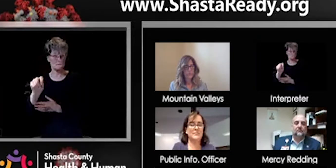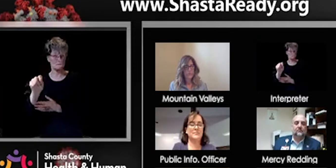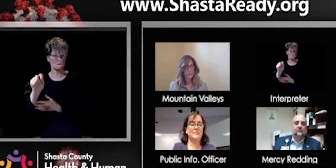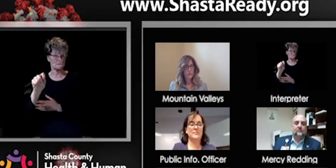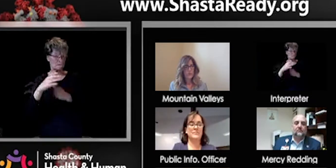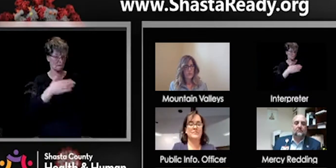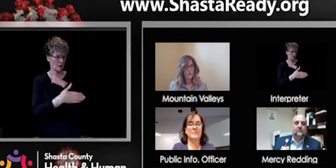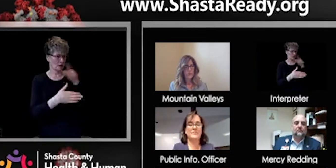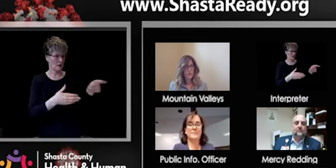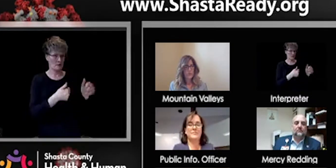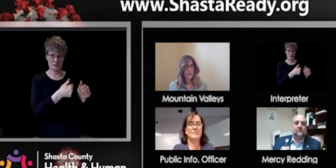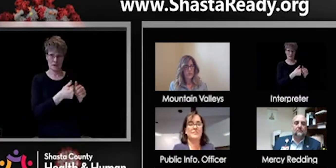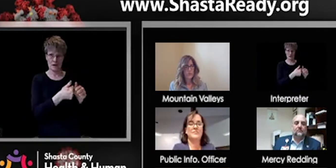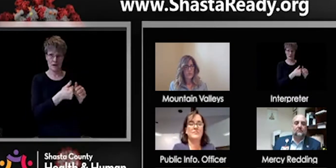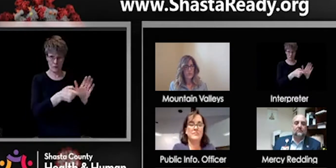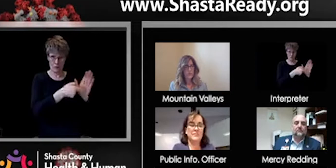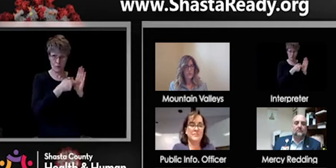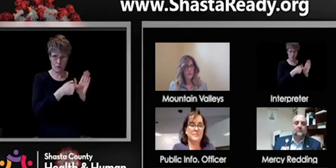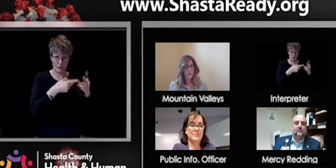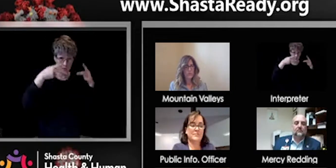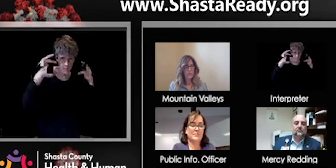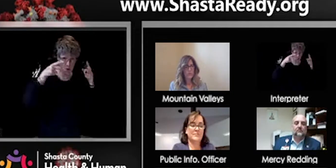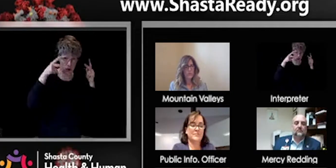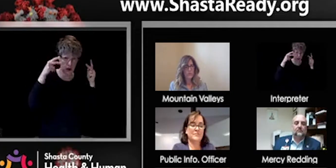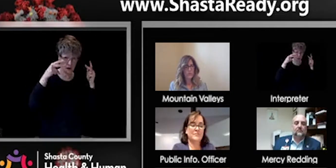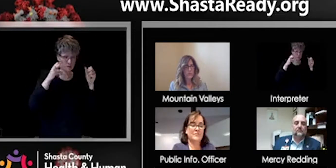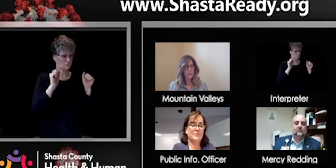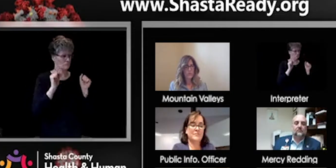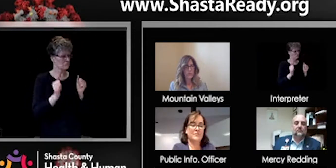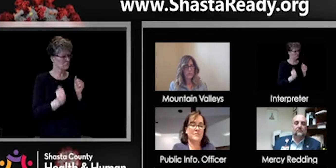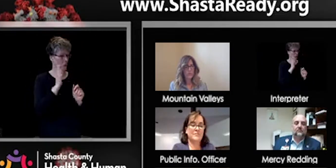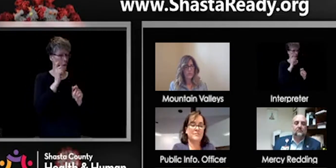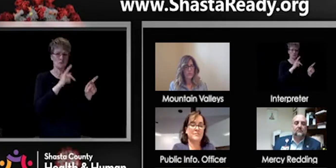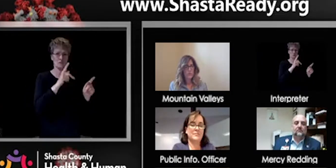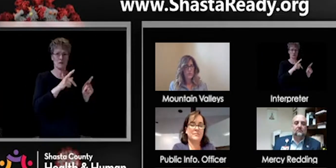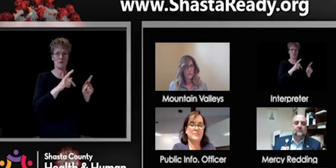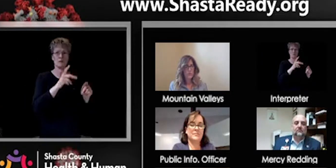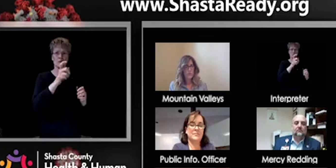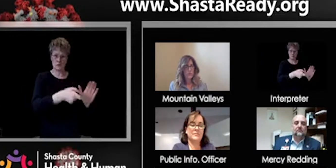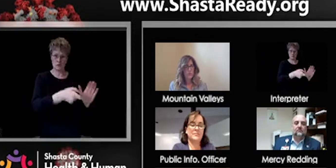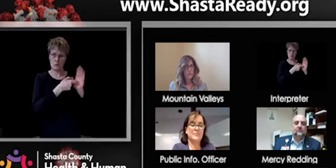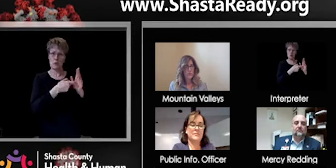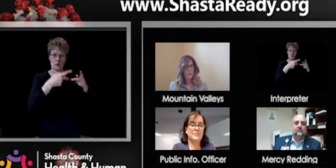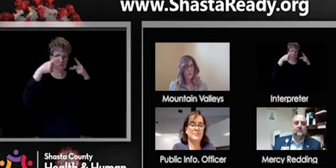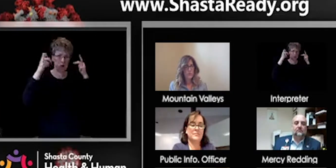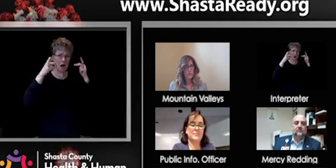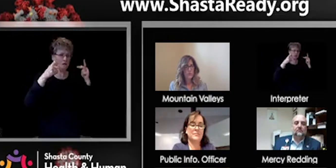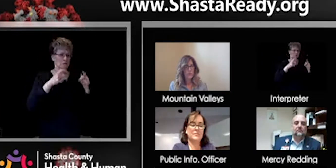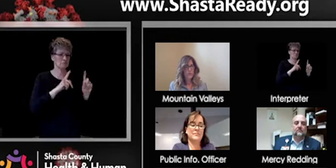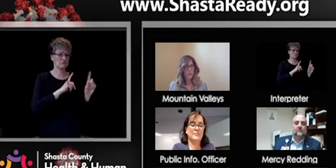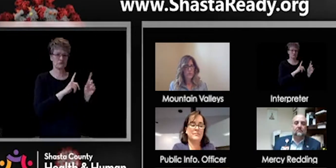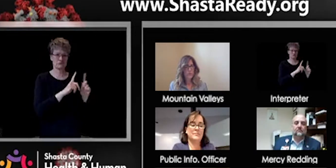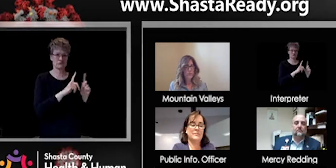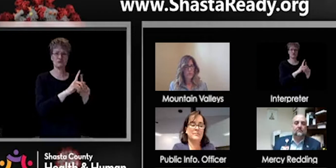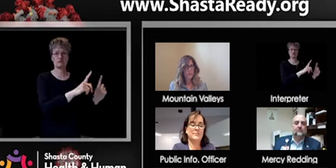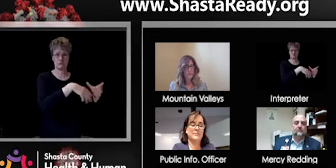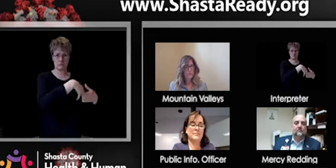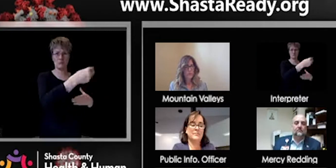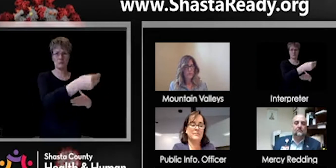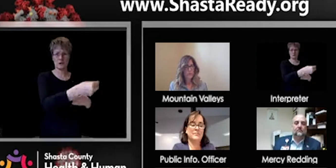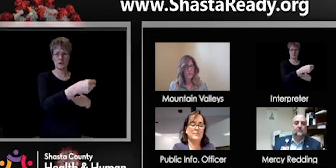to be requiring masks for people in most cases. They essentially tied it to the economic piece